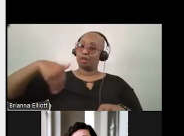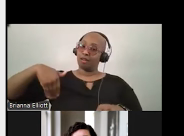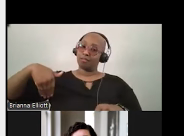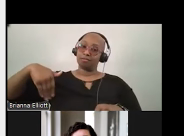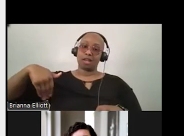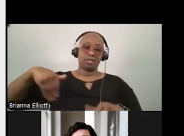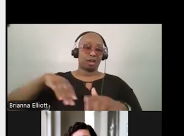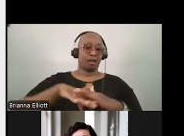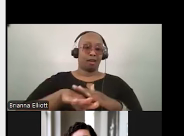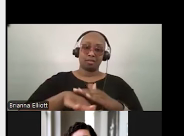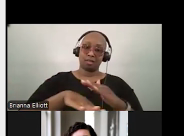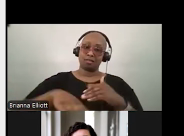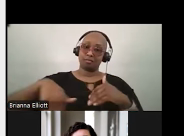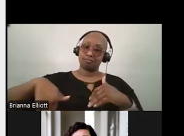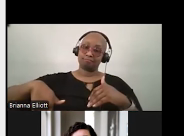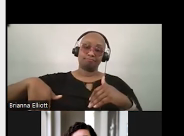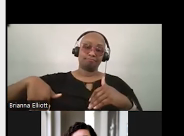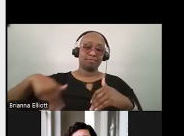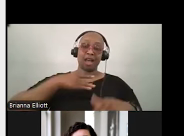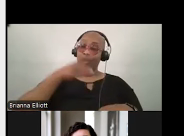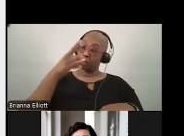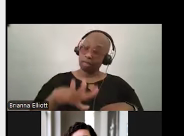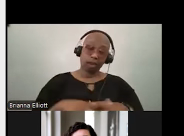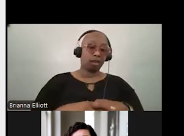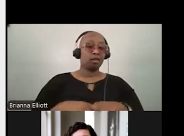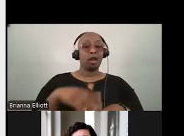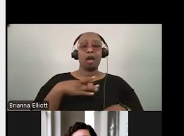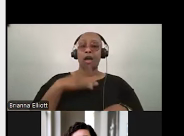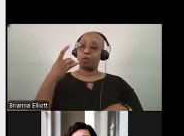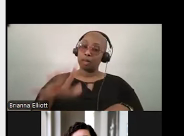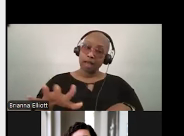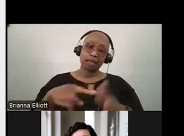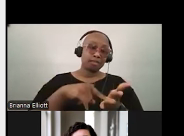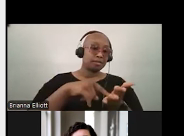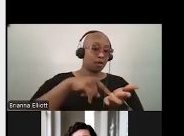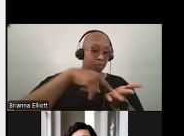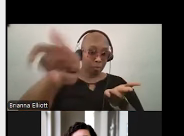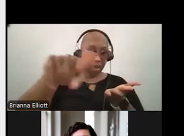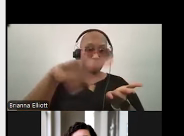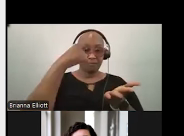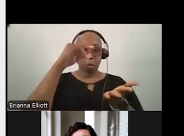I don't like it either. I don't like that it's paid. I wish that it were free, but we're going